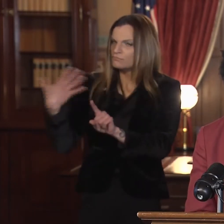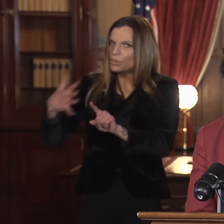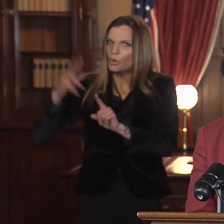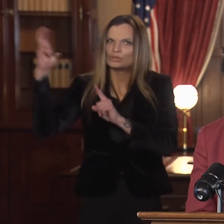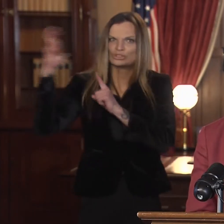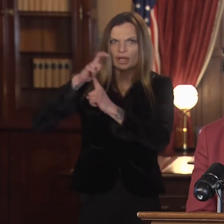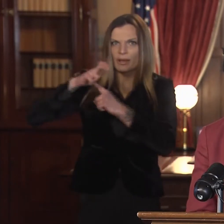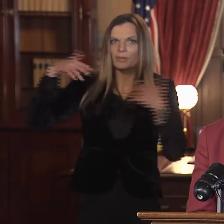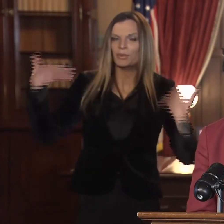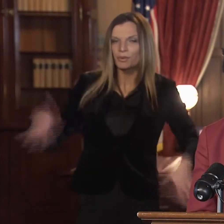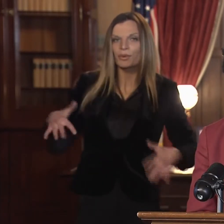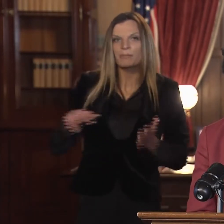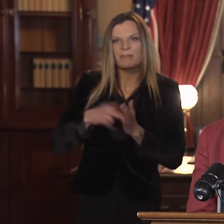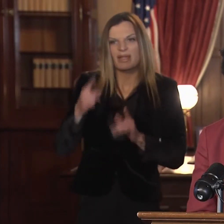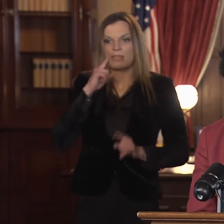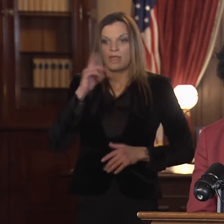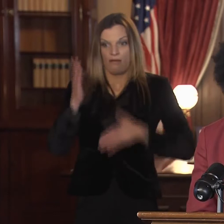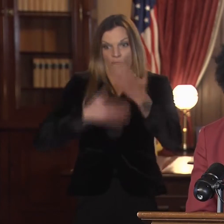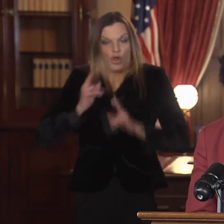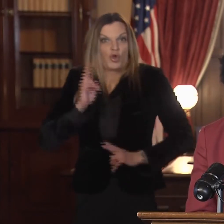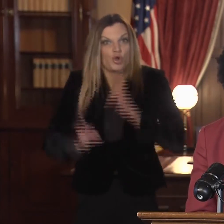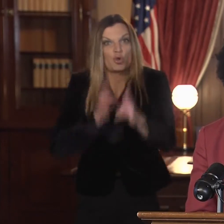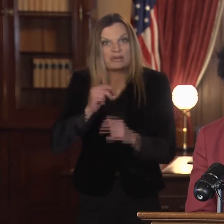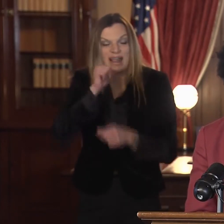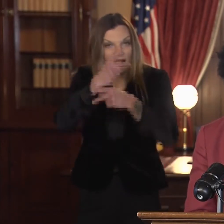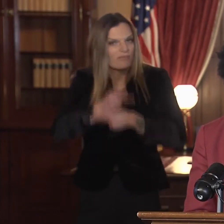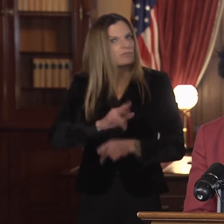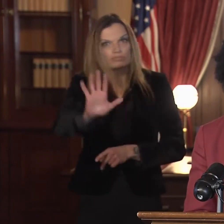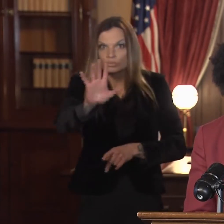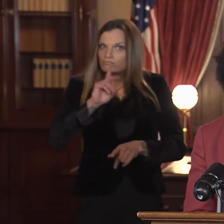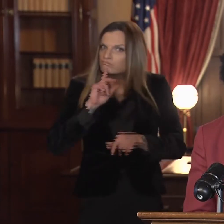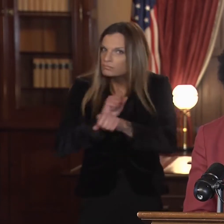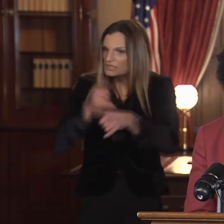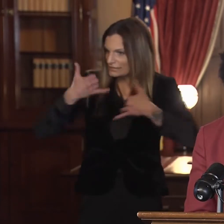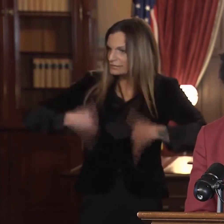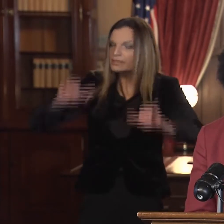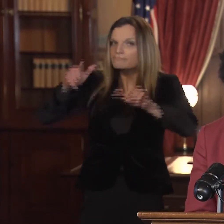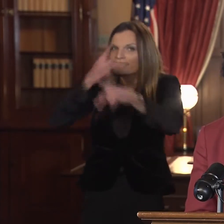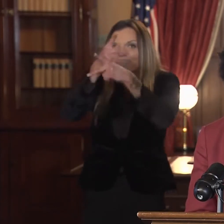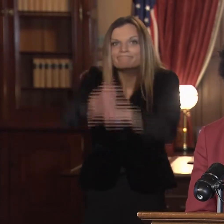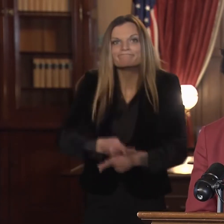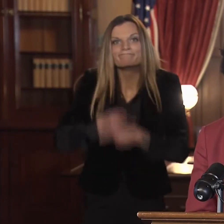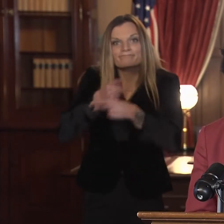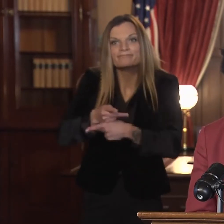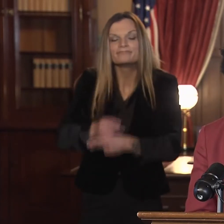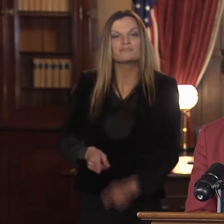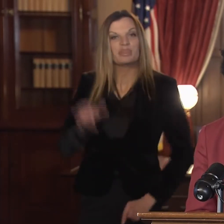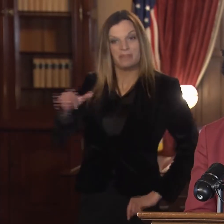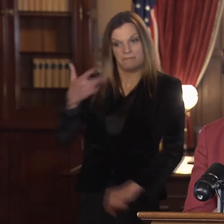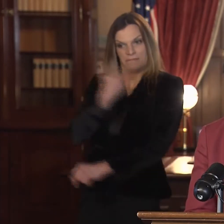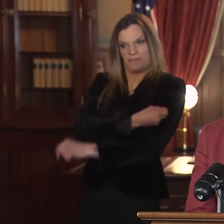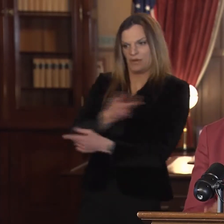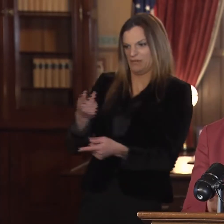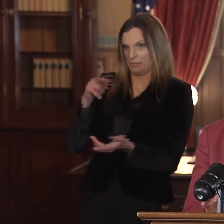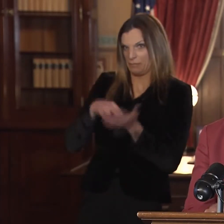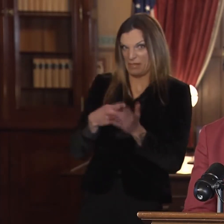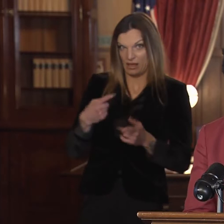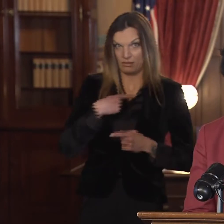FACTS. IT WAS DEVELOPED BY USING A SCIENTIFIC PROCESS AND NO STEPS HAVE BEEN SKIPPED IN THE APPROVAL PROCESS.